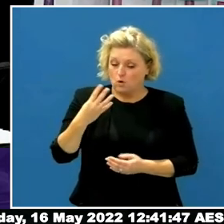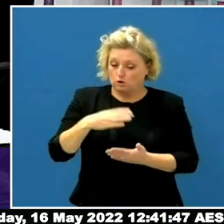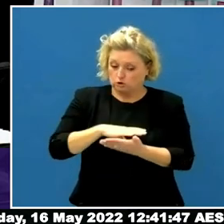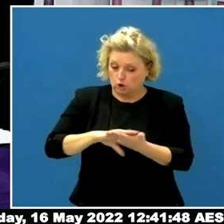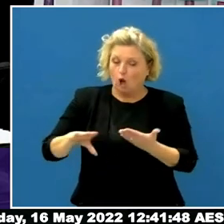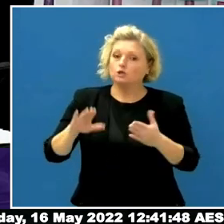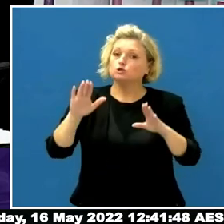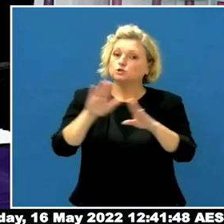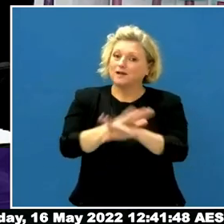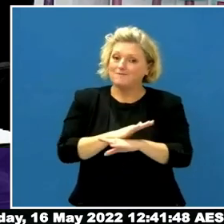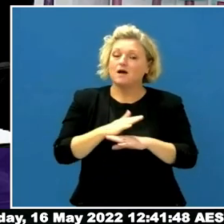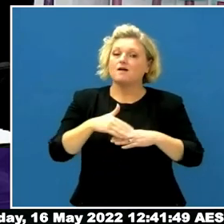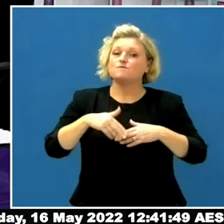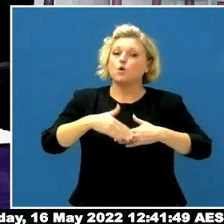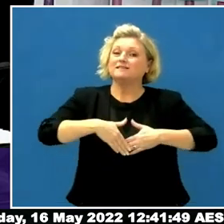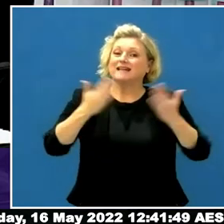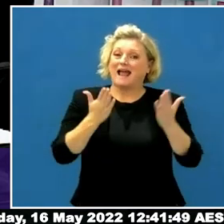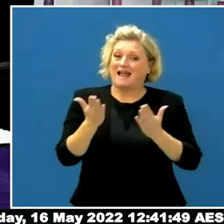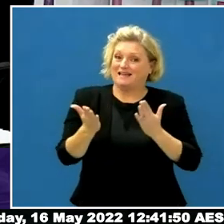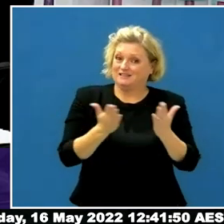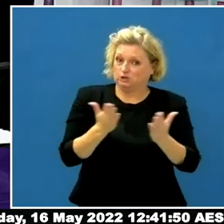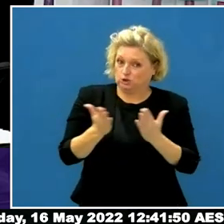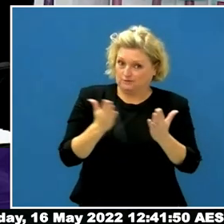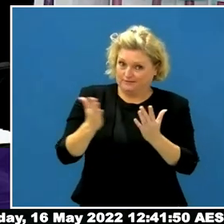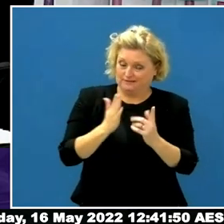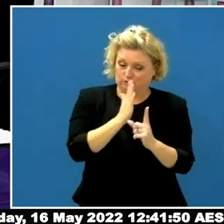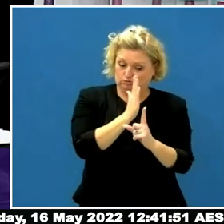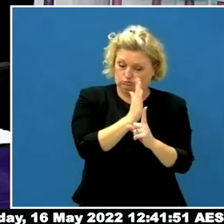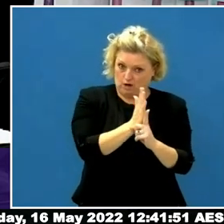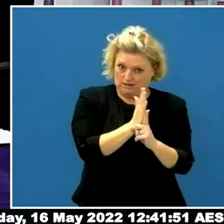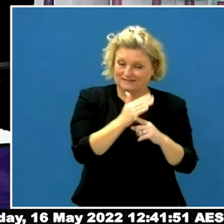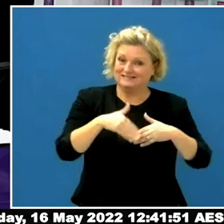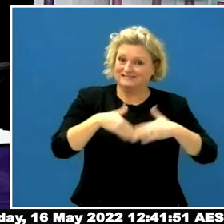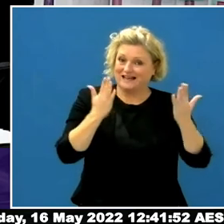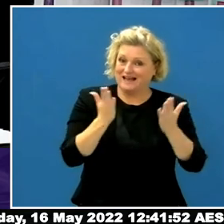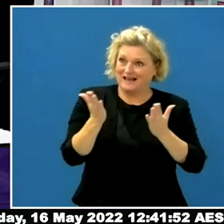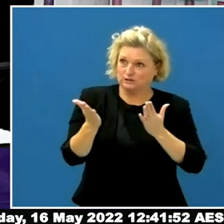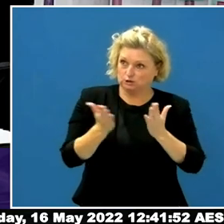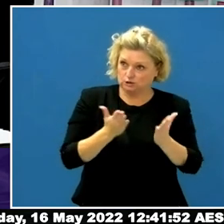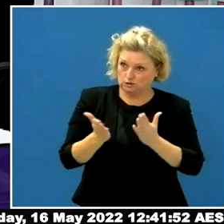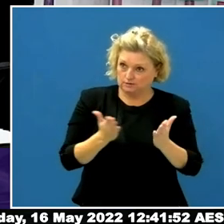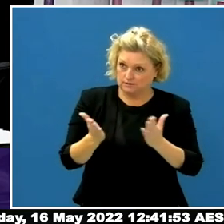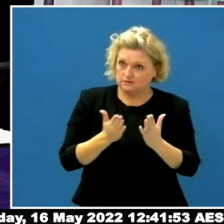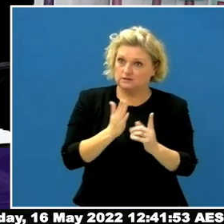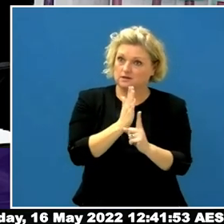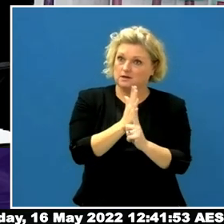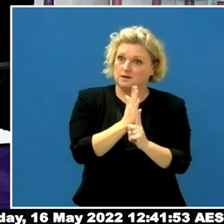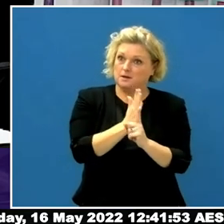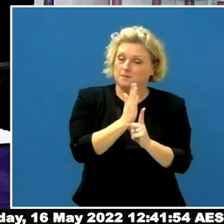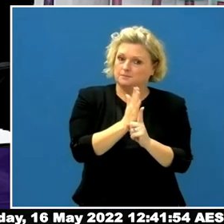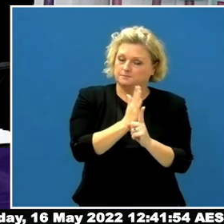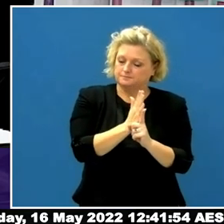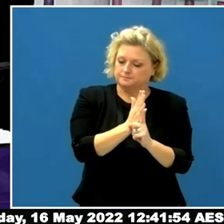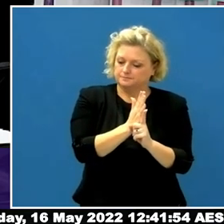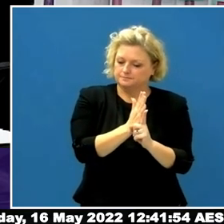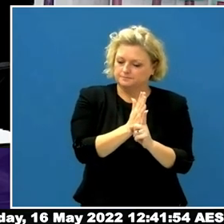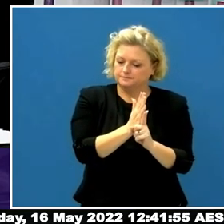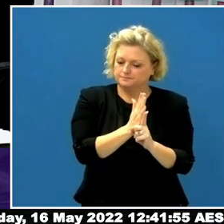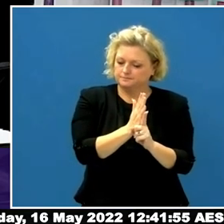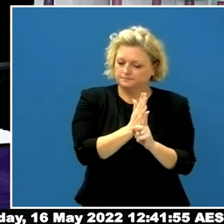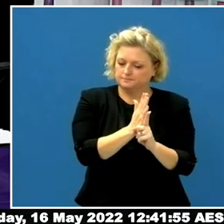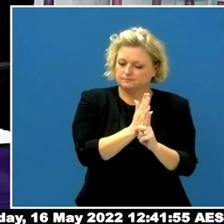program. That is more or less the amount that Sally has said that was put into the